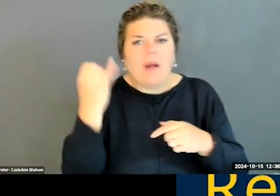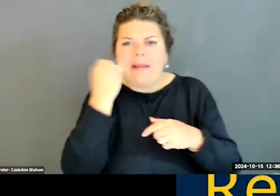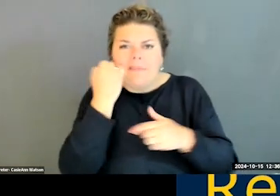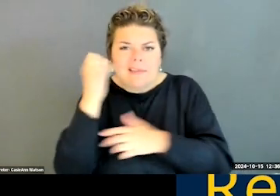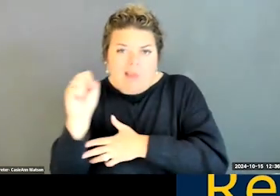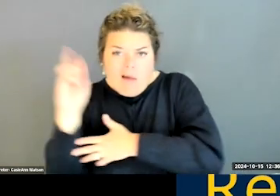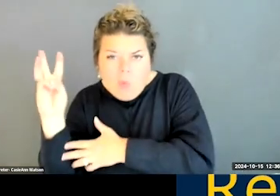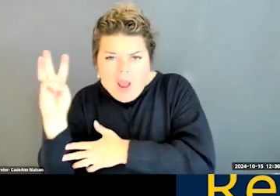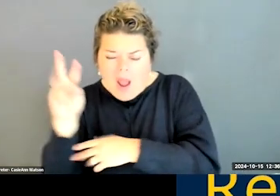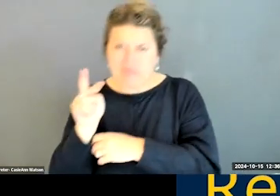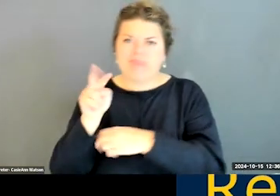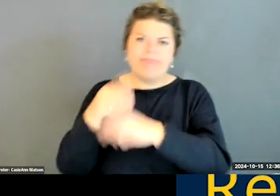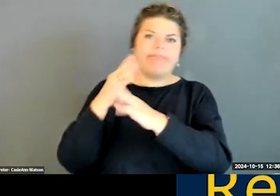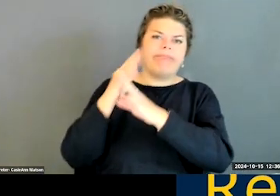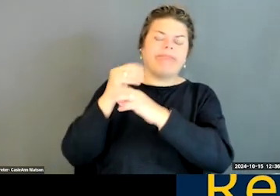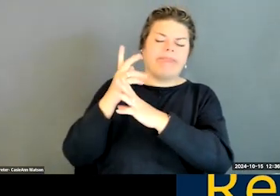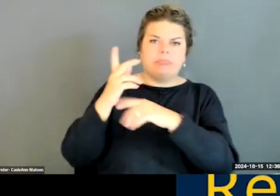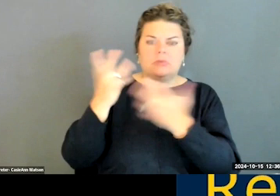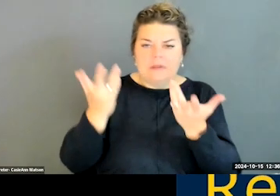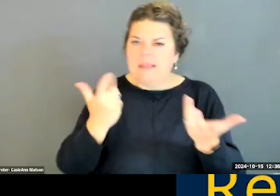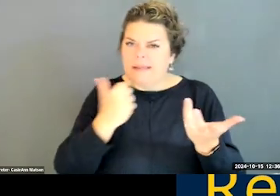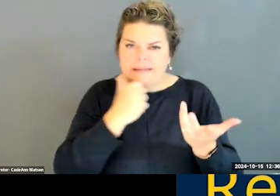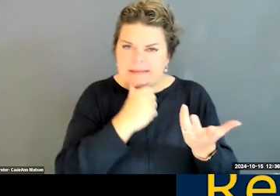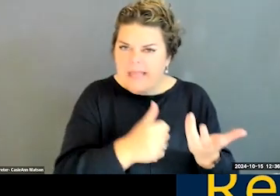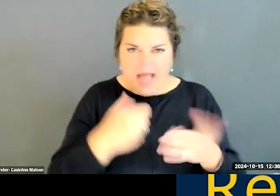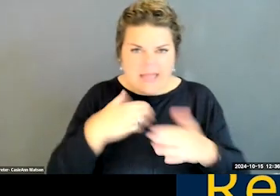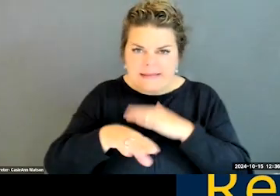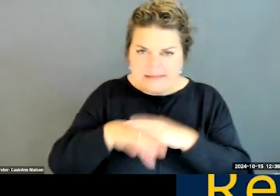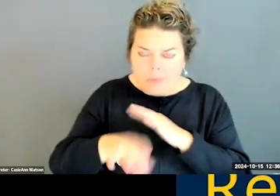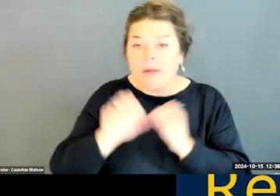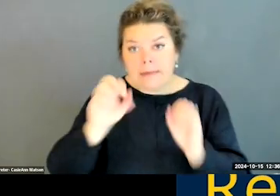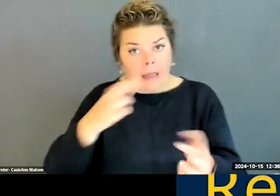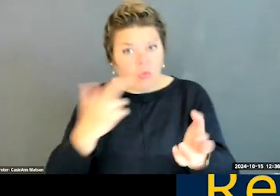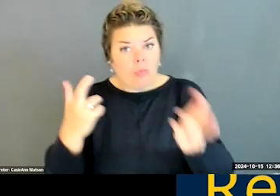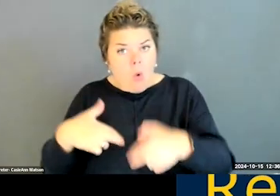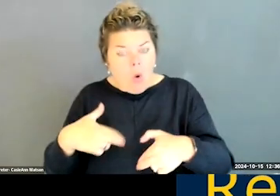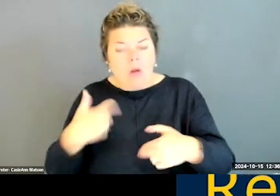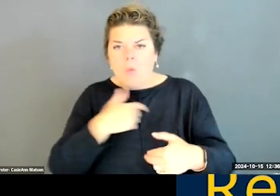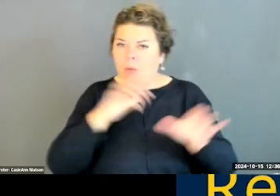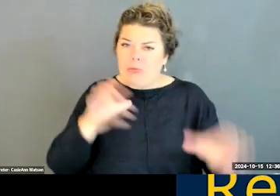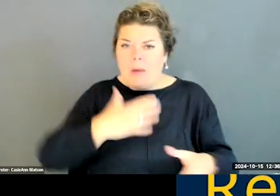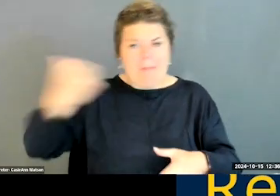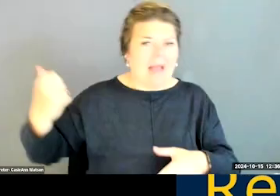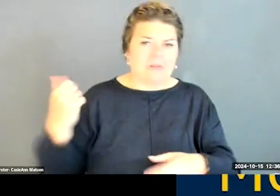You can report all of those barriers to access over to our office, and we'll do our best to get those remedied as quickly as possible.